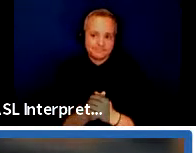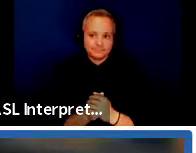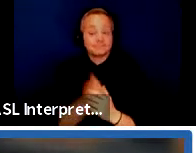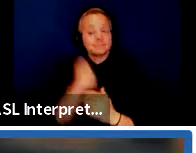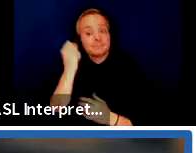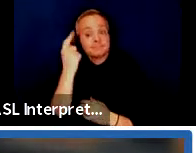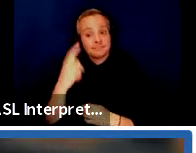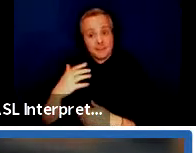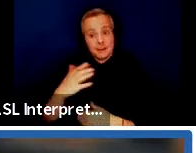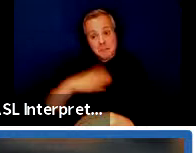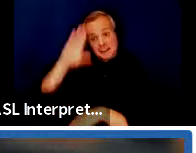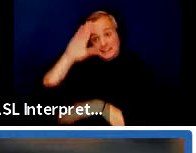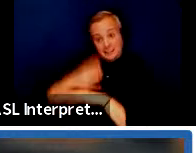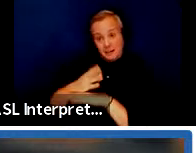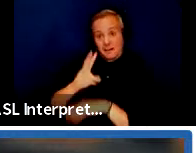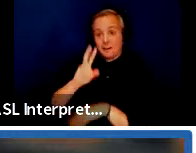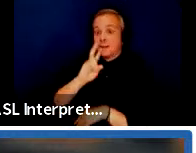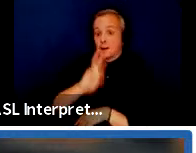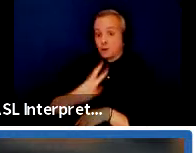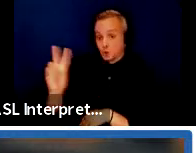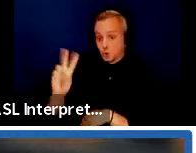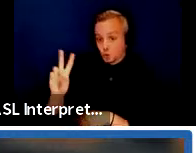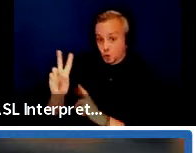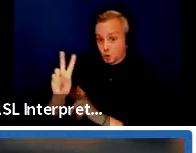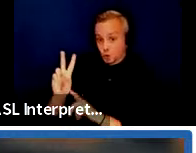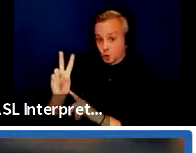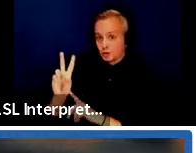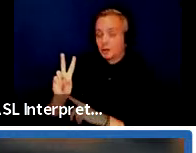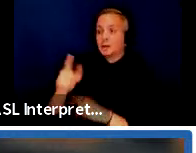SON TO THE PARK AND HAVING TO ASK STRANGERS TO PUSH HIM ON THE